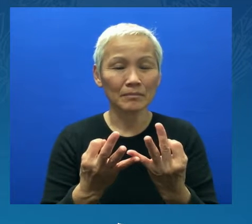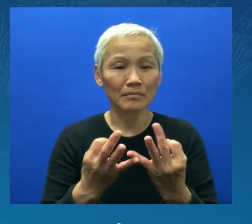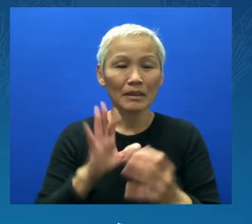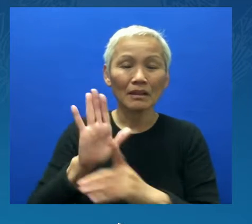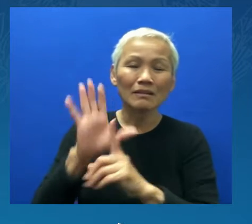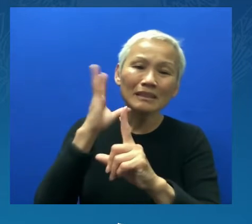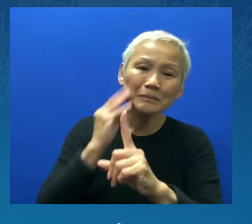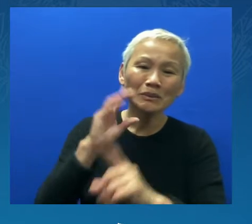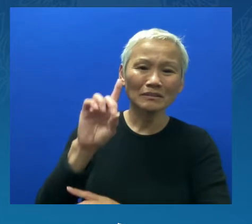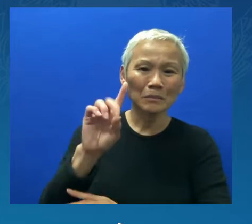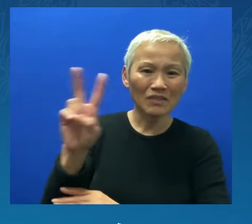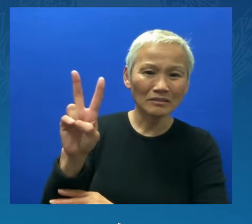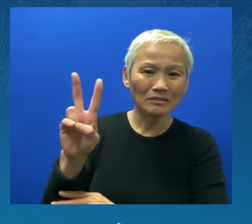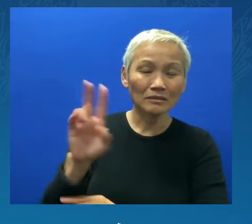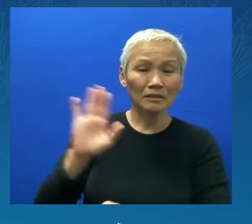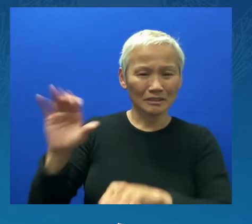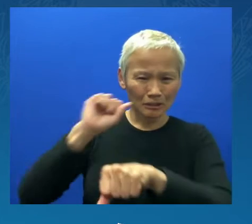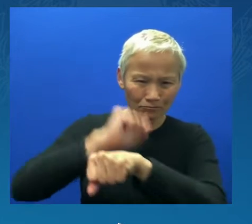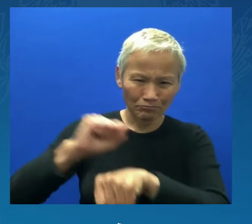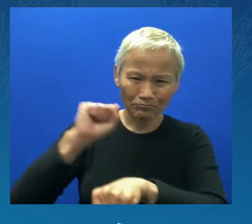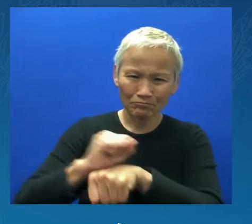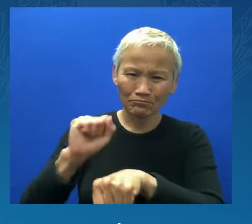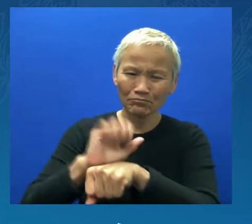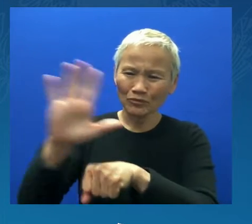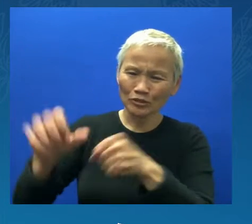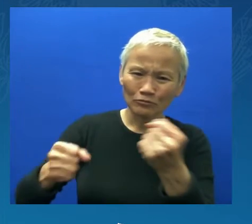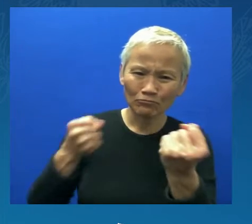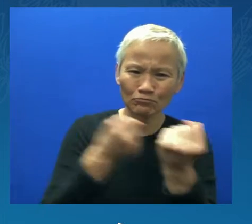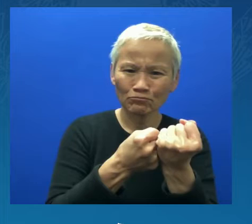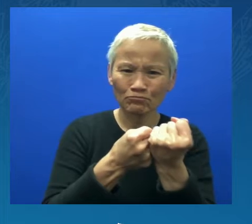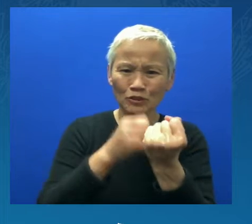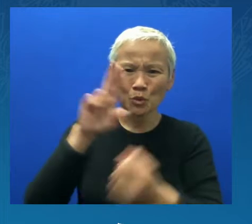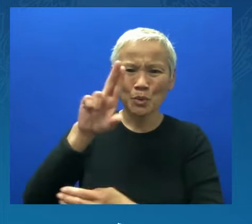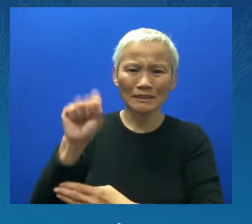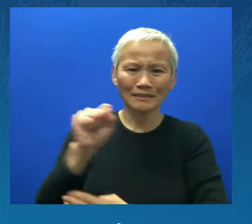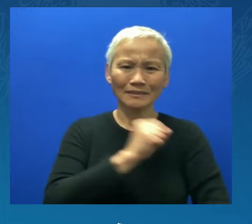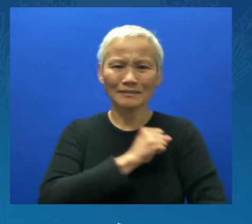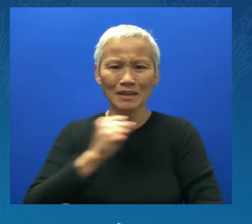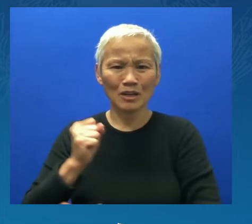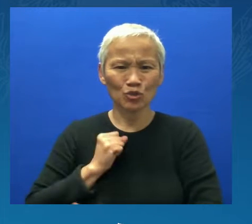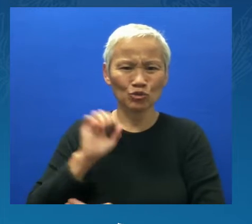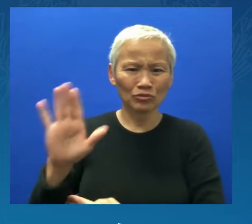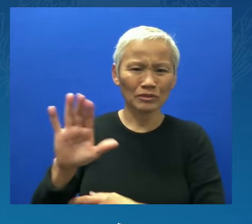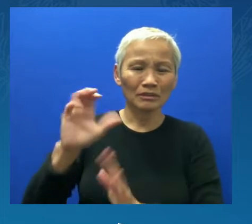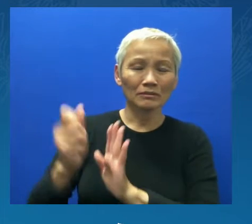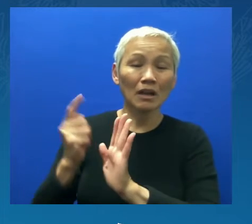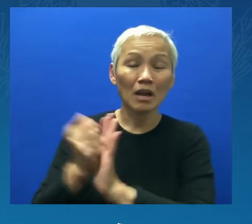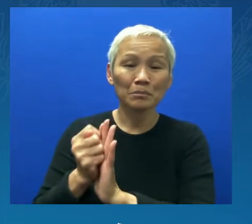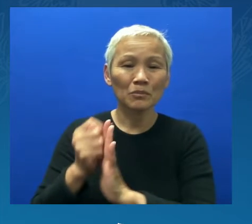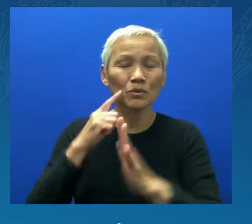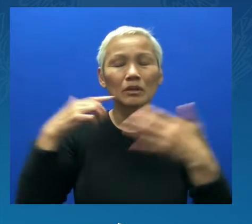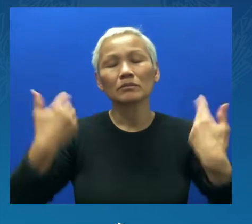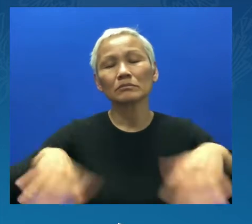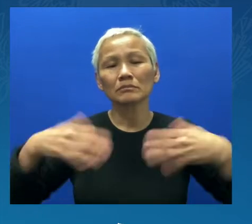in the United States Senate was remarkable. And I can tell you that as we were preparing